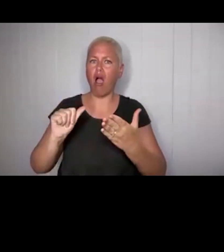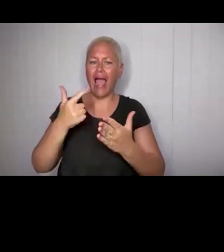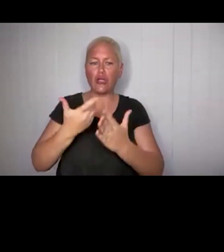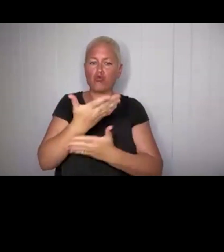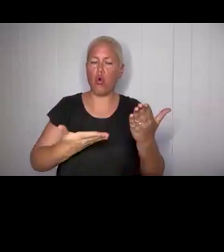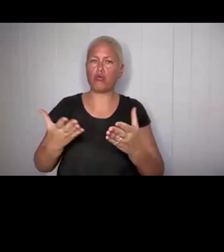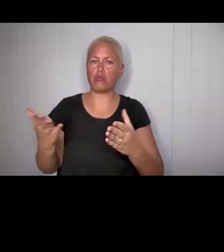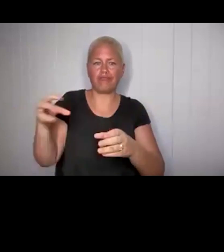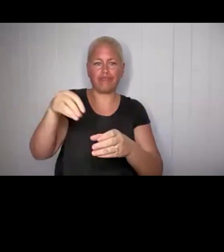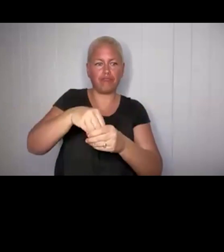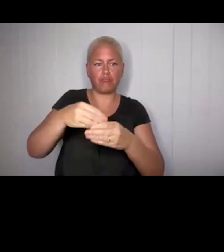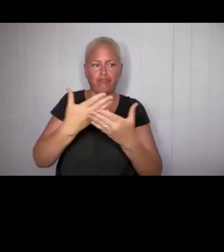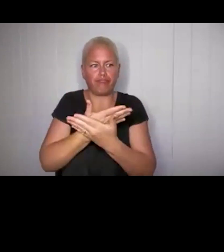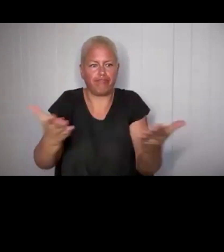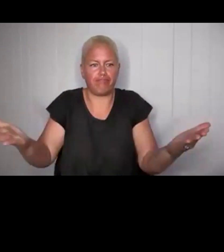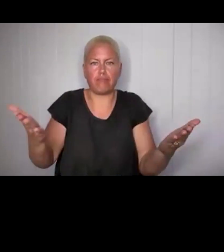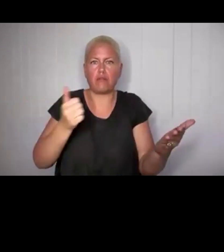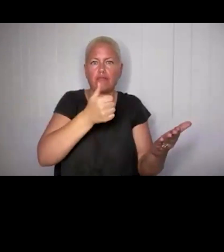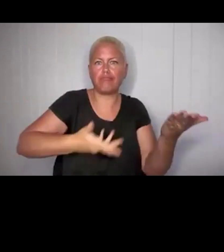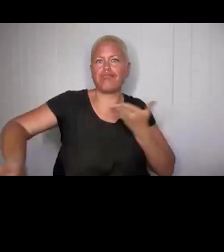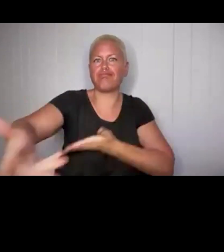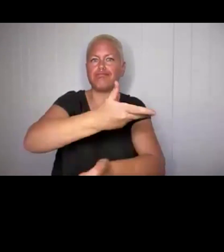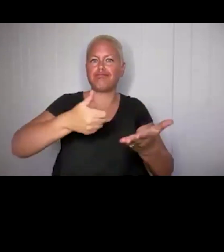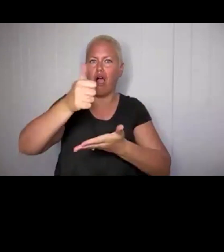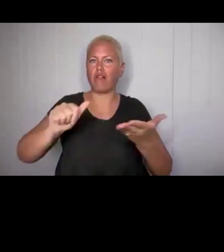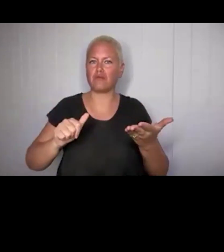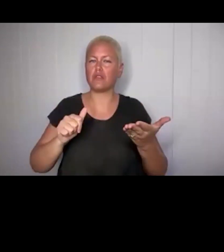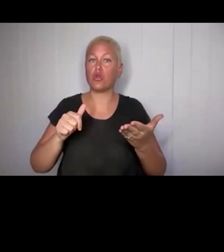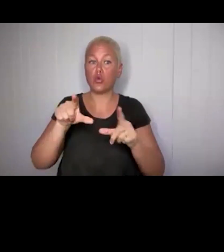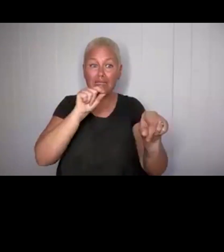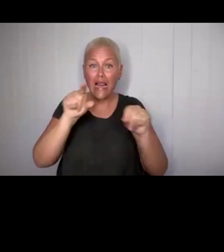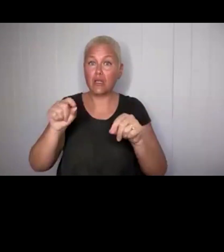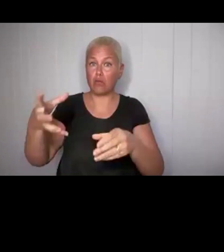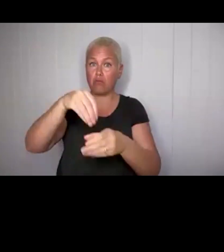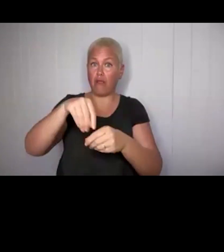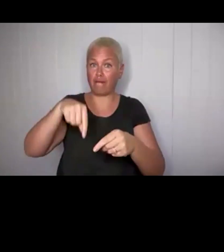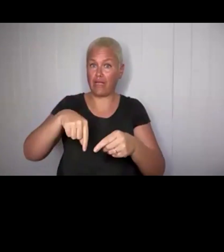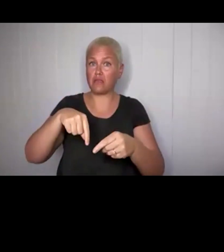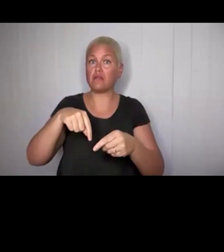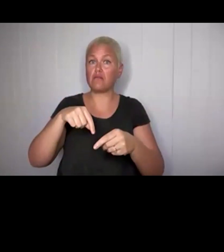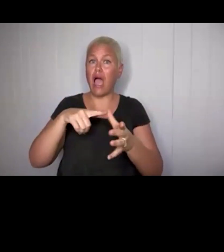contemporary art discourses. To be selected and participate in this, offers Australian artists and